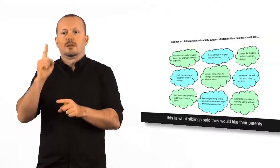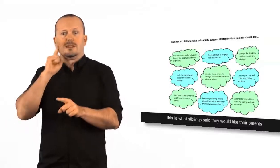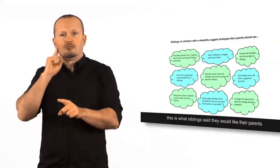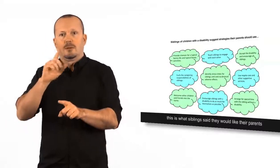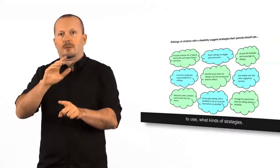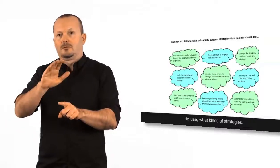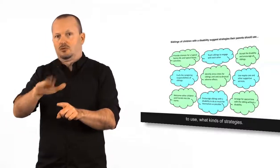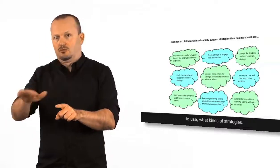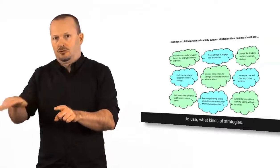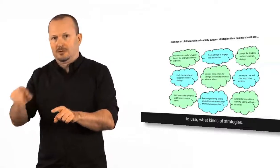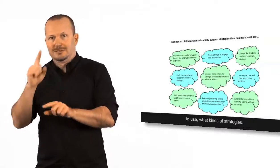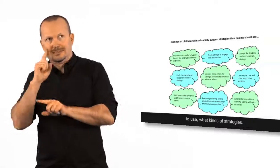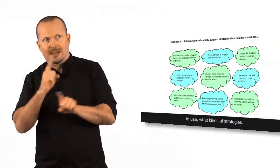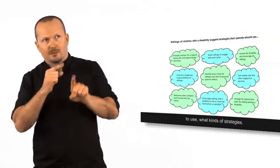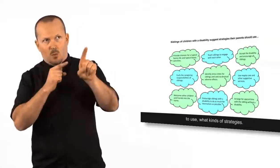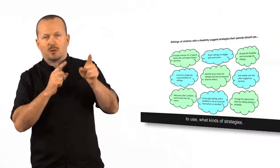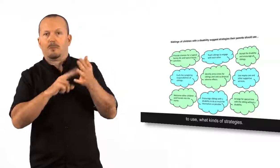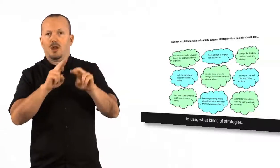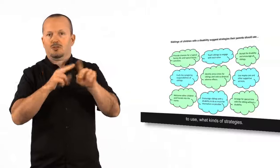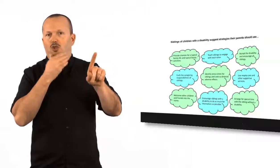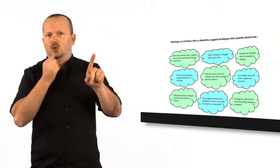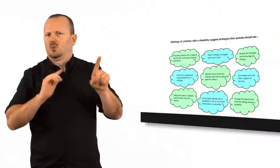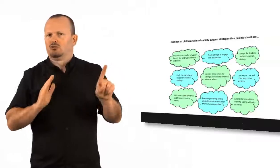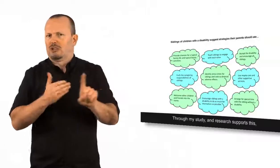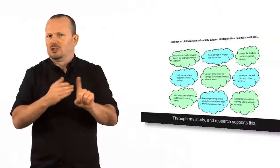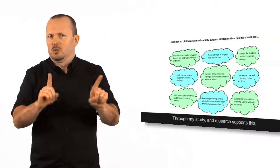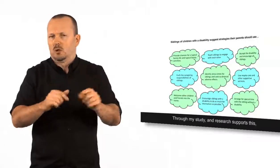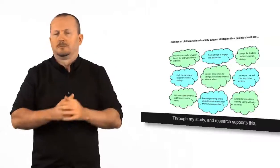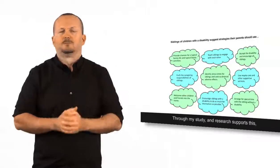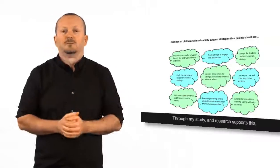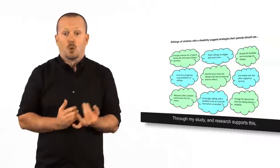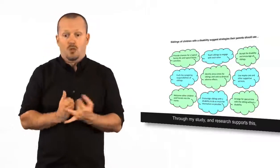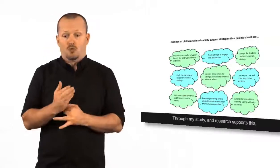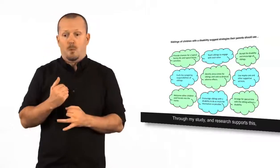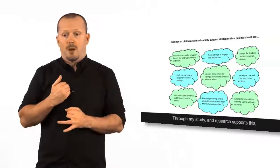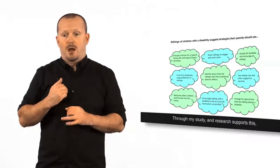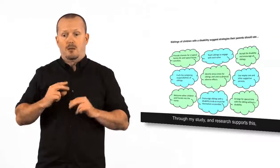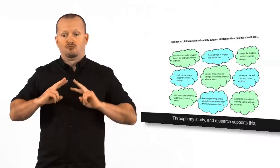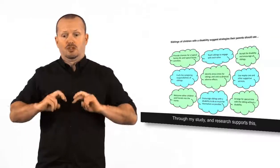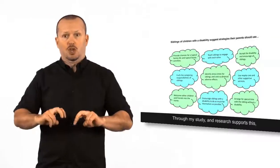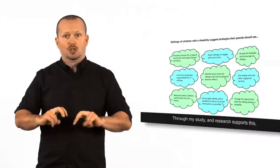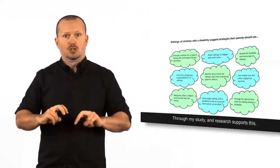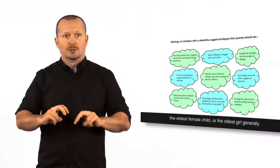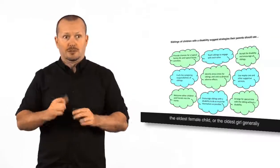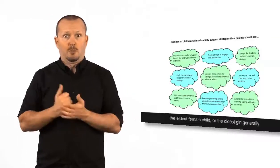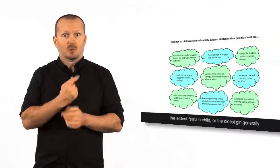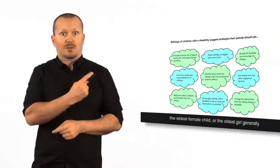like their parents to use, kinds of strategies. Through my study, and research supports this,